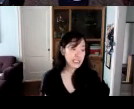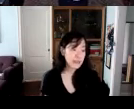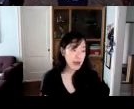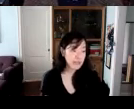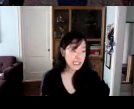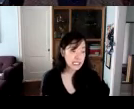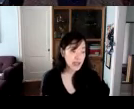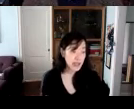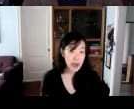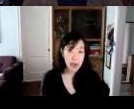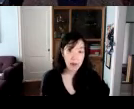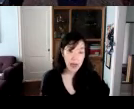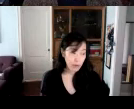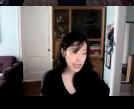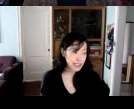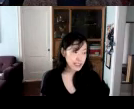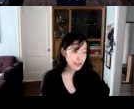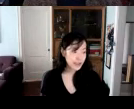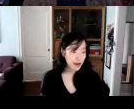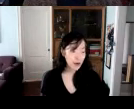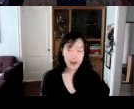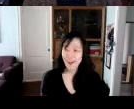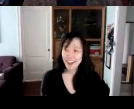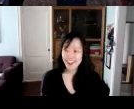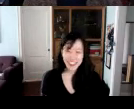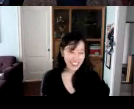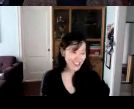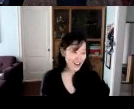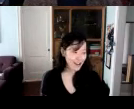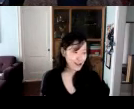about receiving an MRAC grant. So, congratulations y’all,